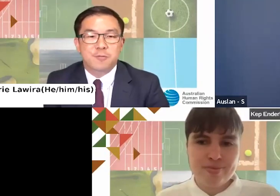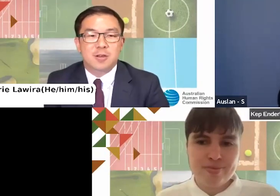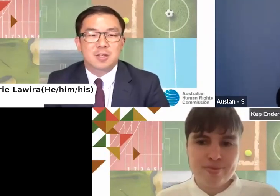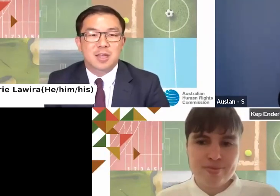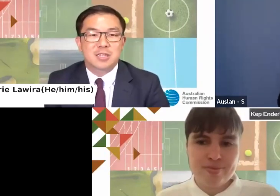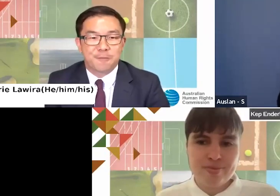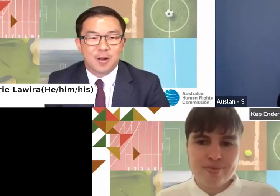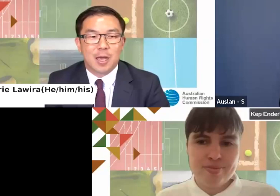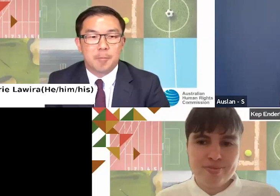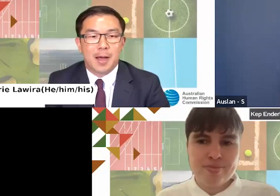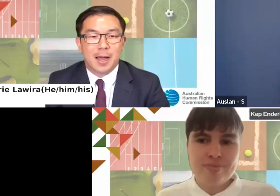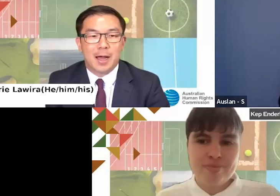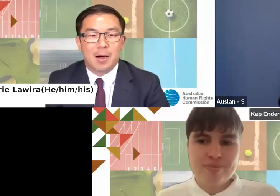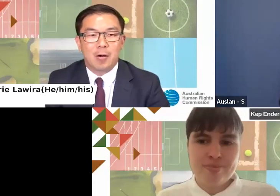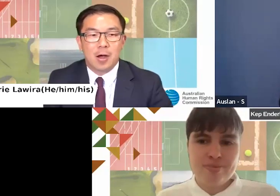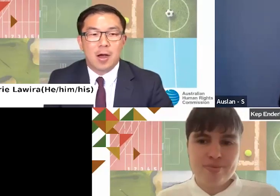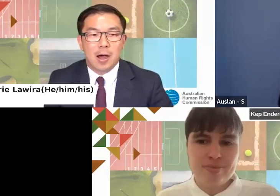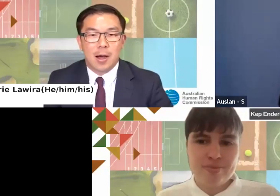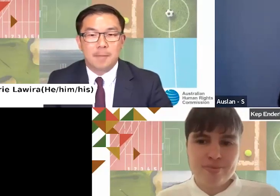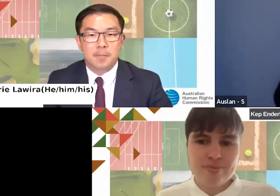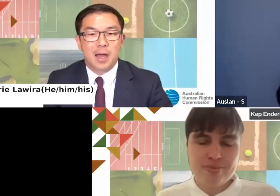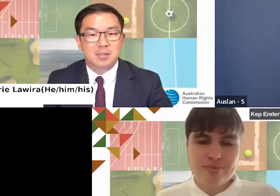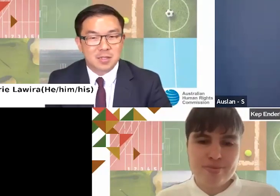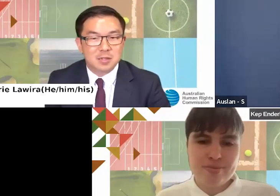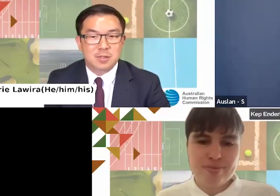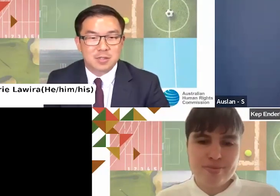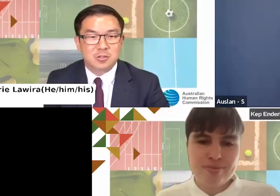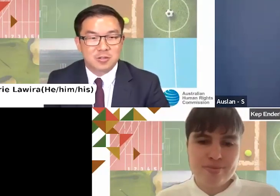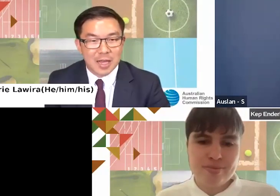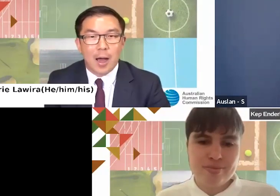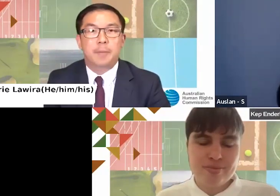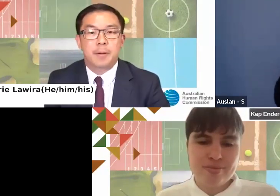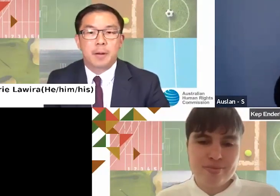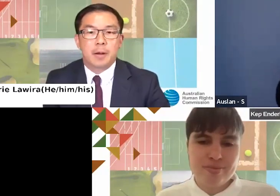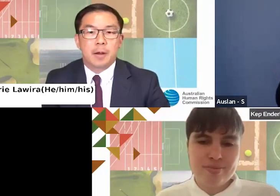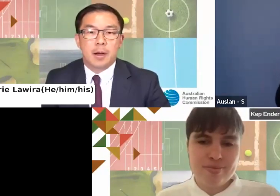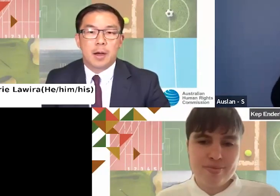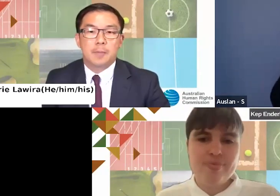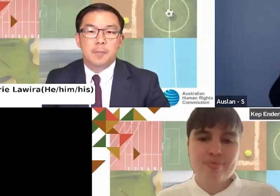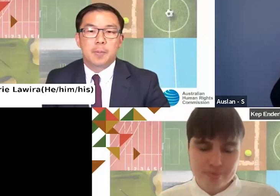for us to think differently about how our systems are set up.